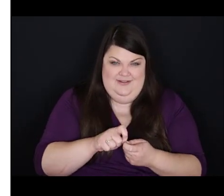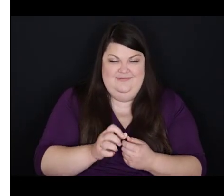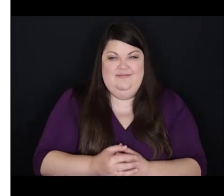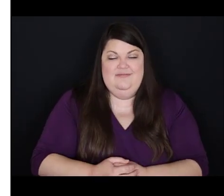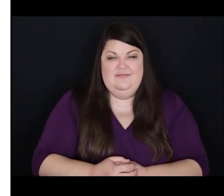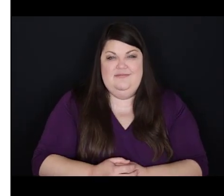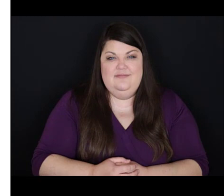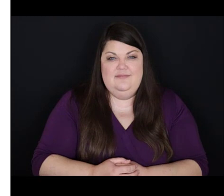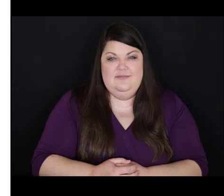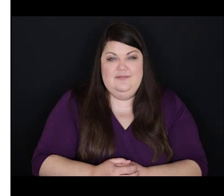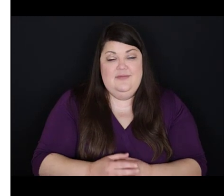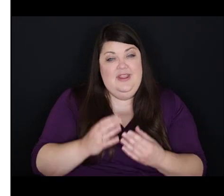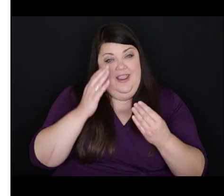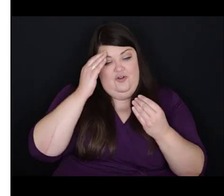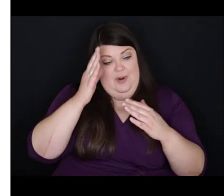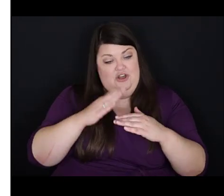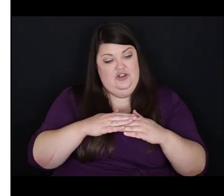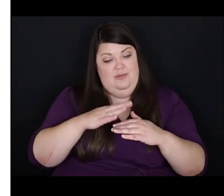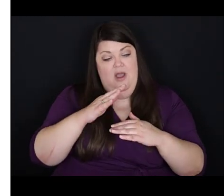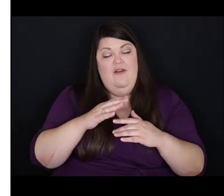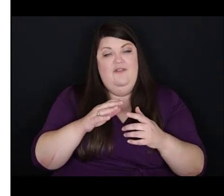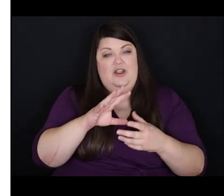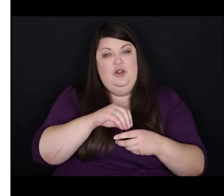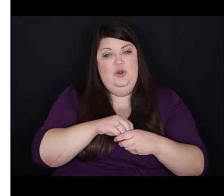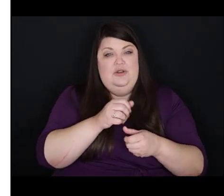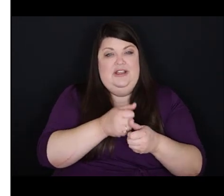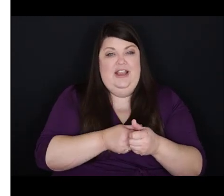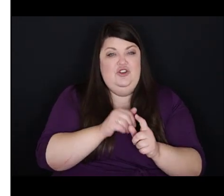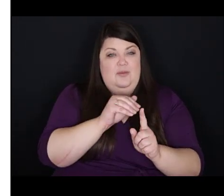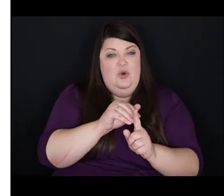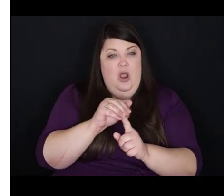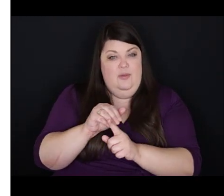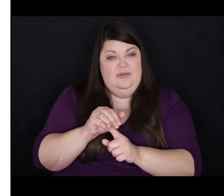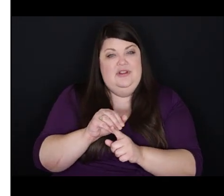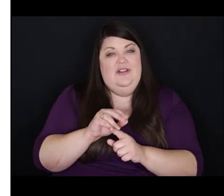The information above includes each of the prompts the VR agency must address